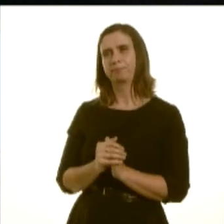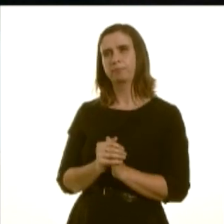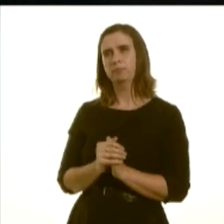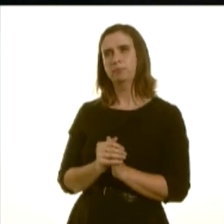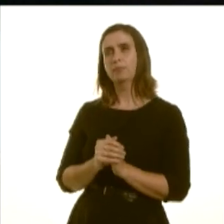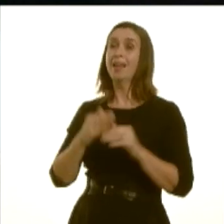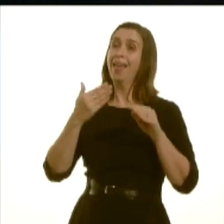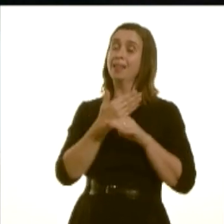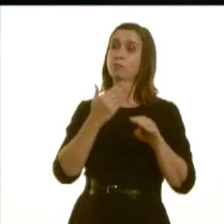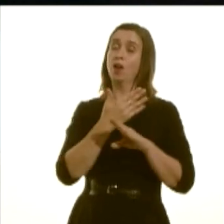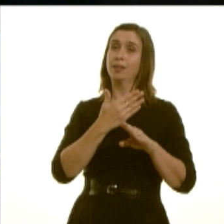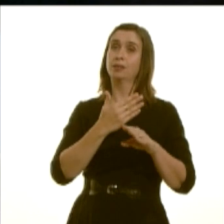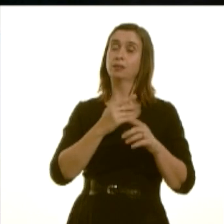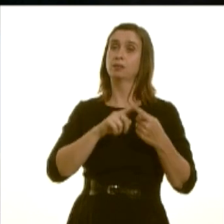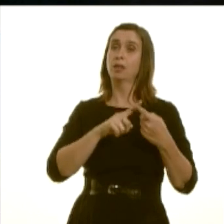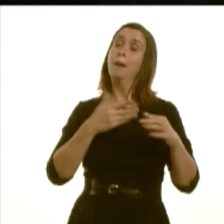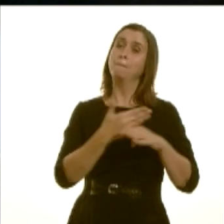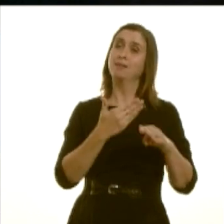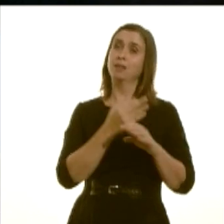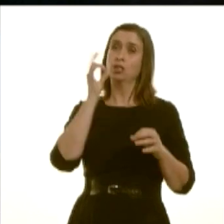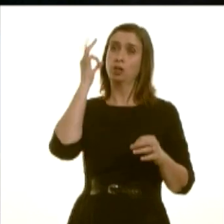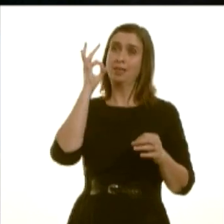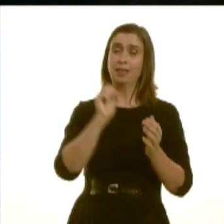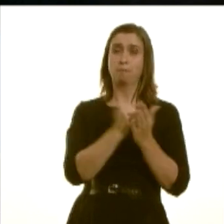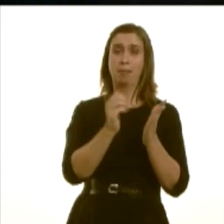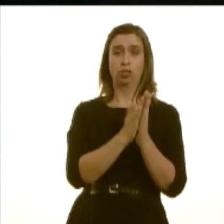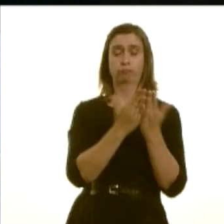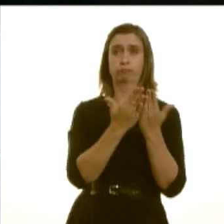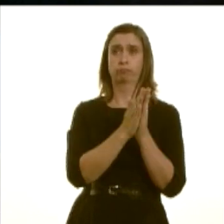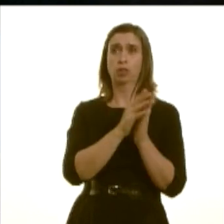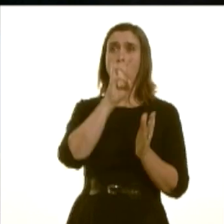Committee published in December 2013 ‘The Future of the Wales and Borders Rail Franchise’,